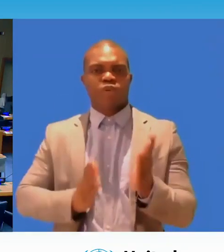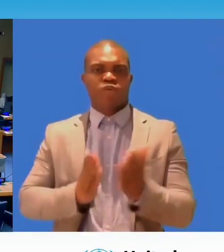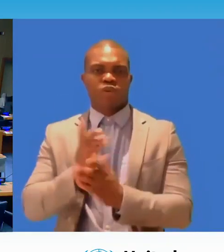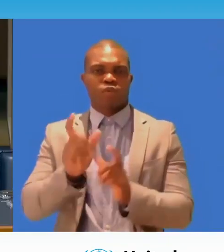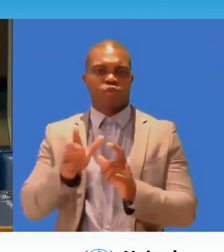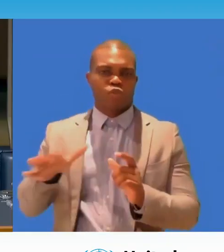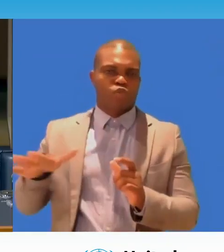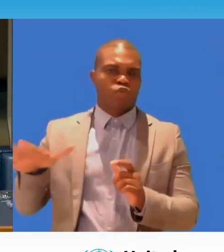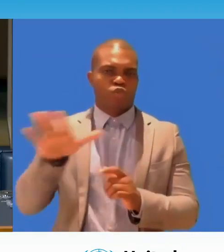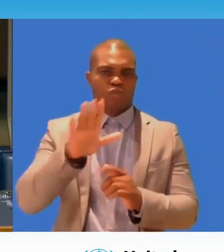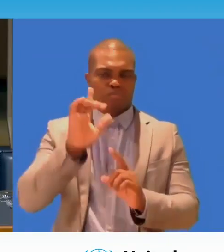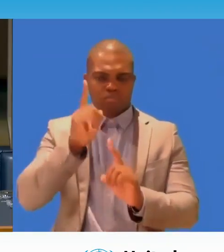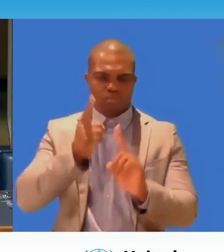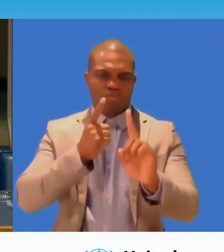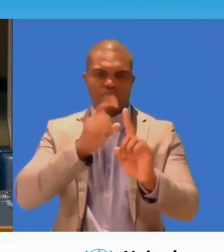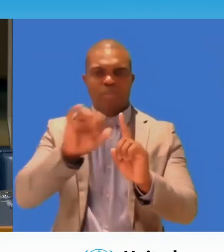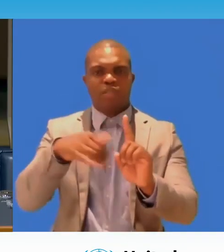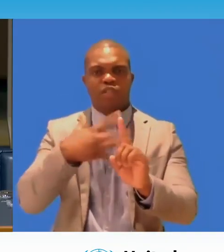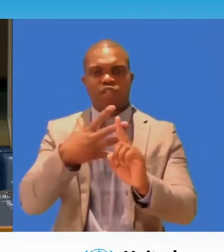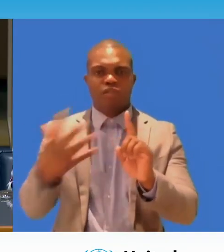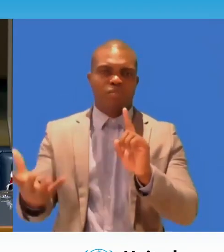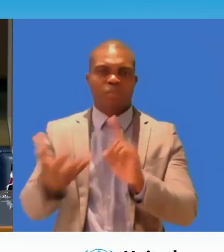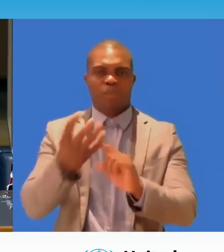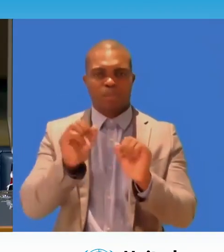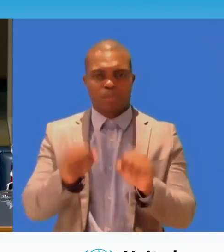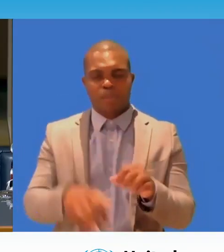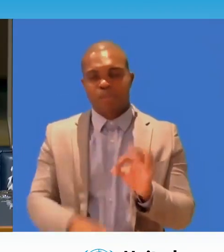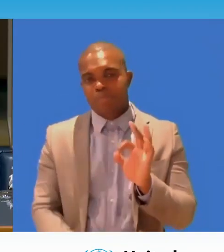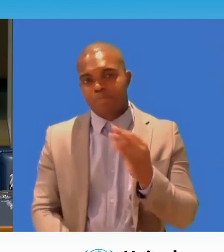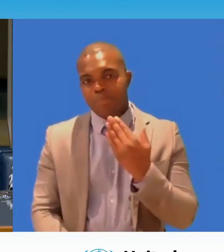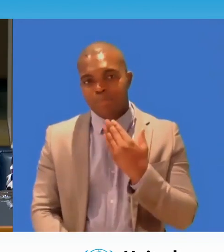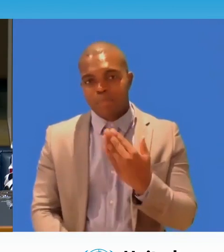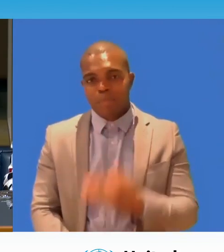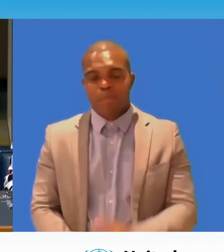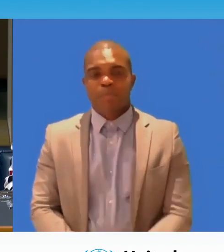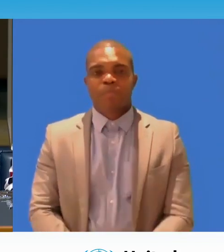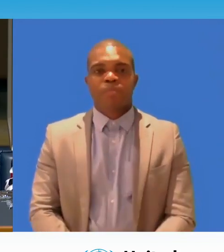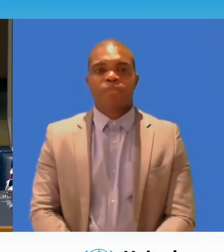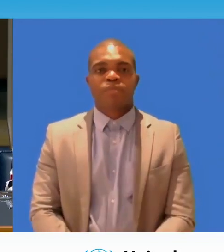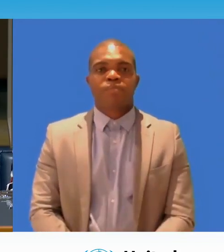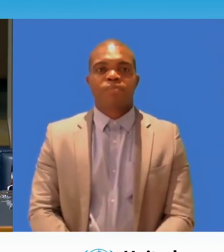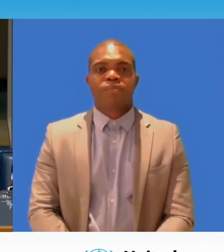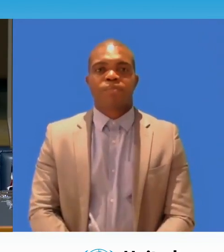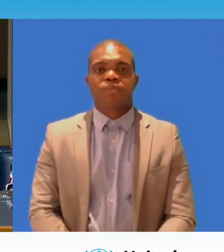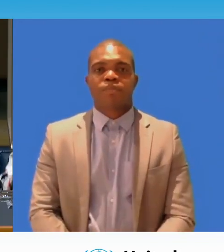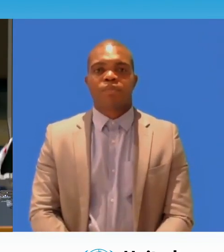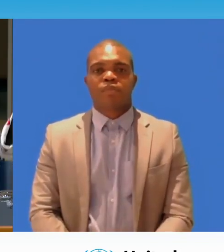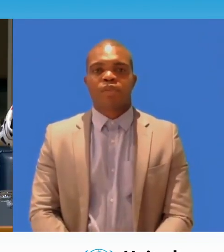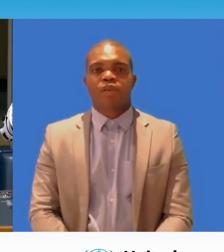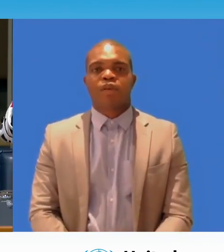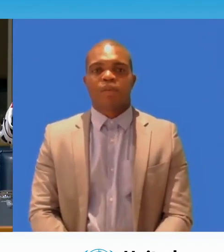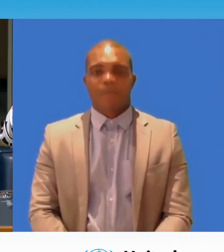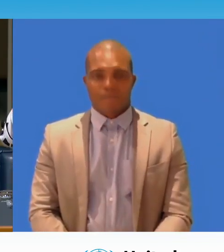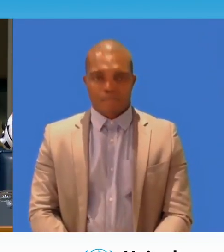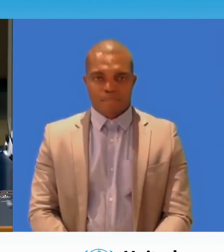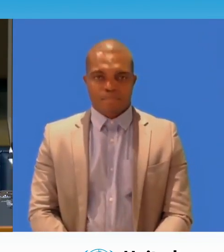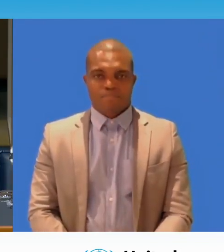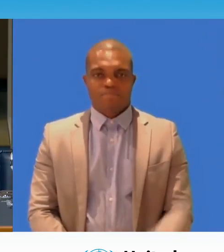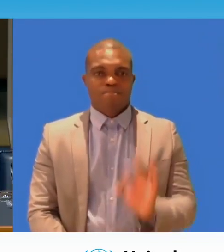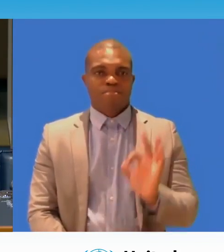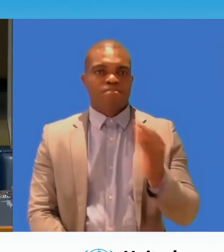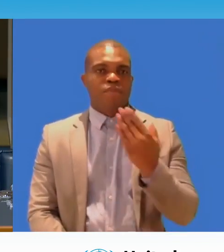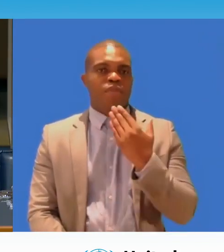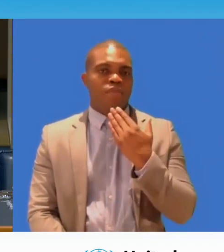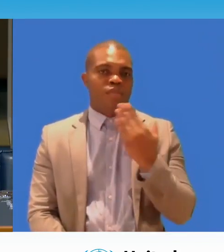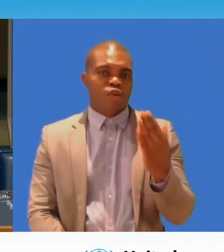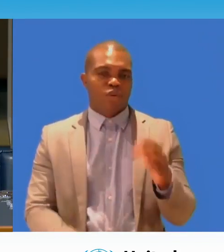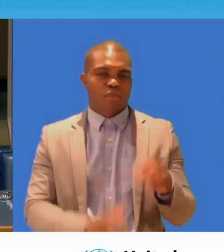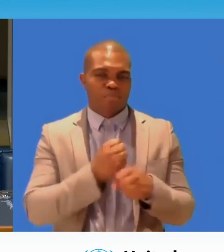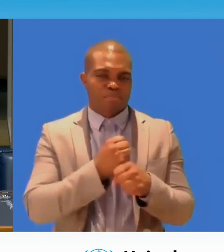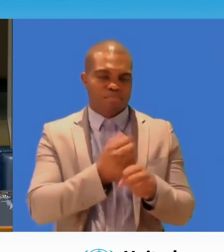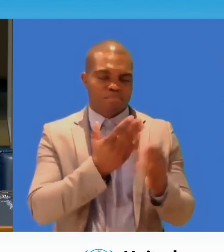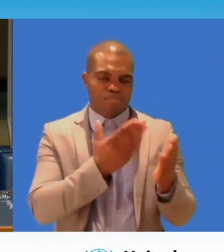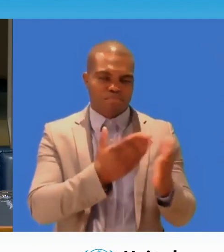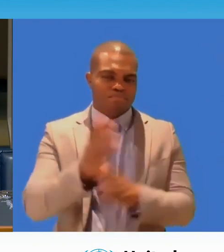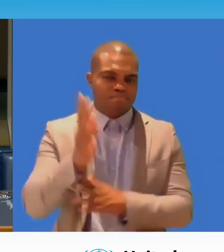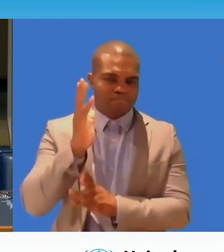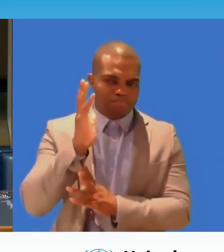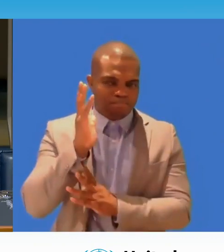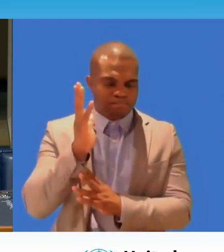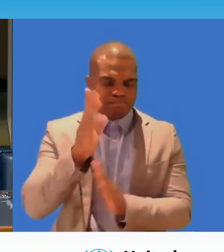you I thank the representative of Solomon Island for her uh statement and now dear